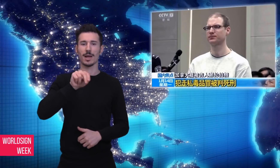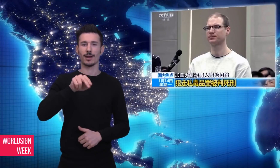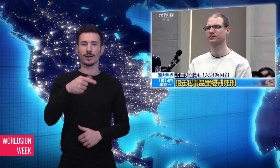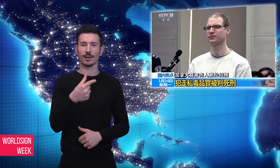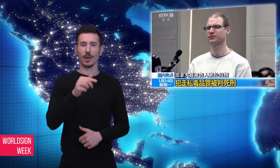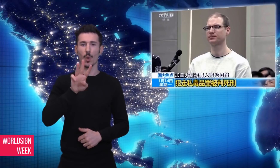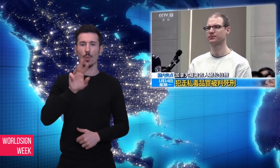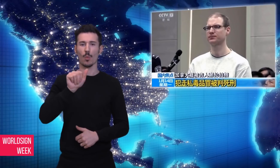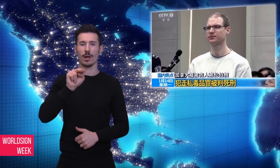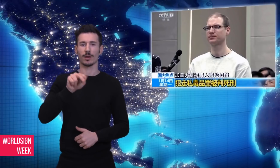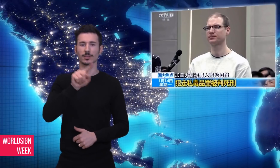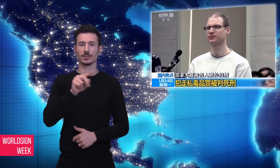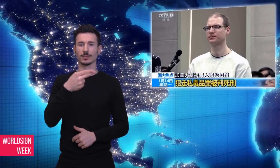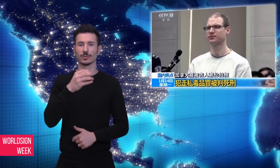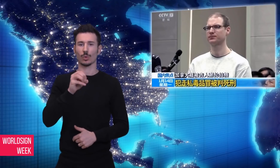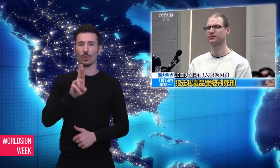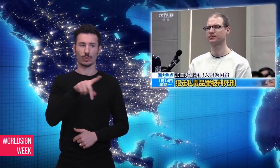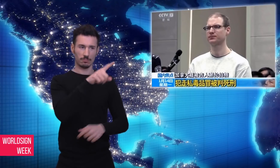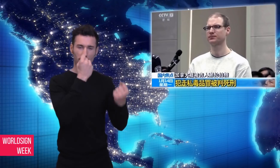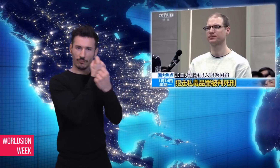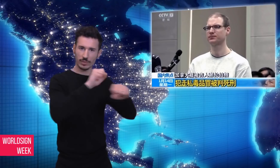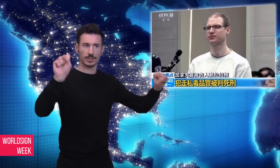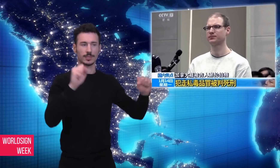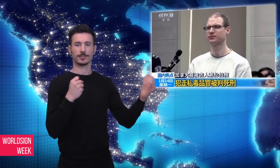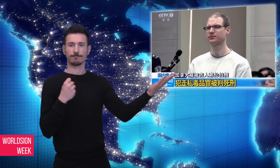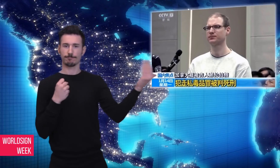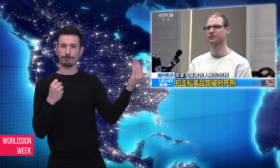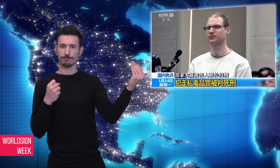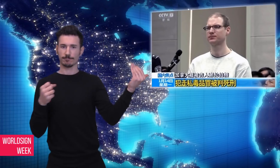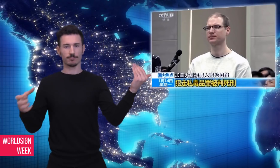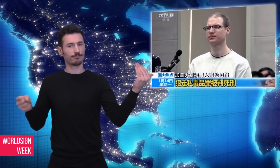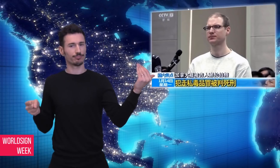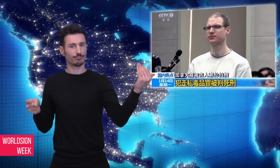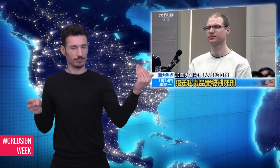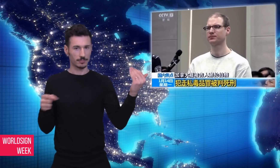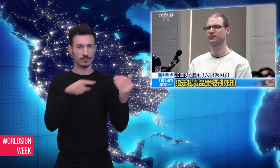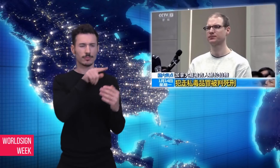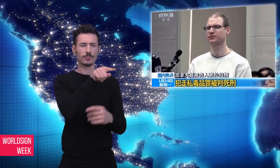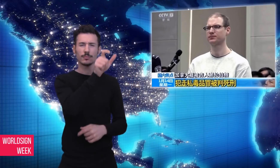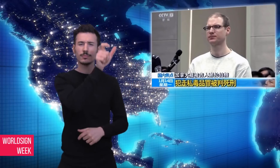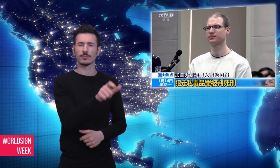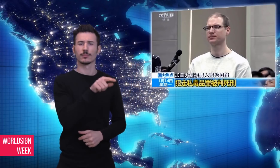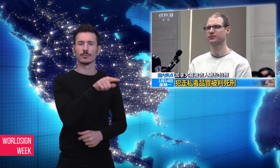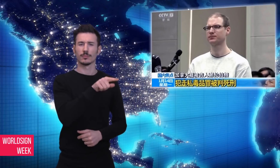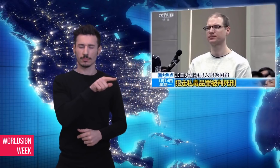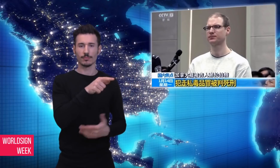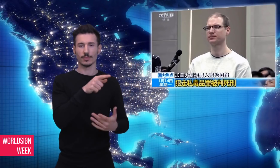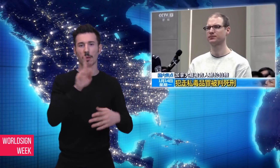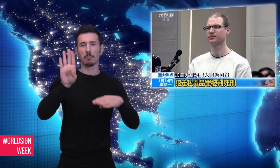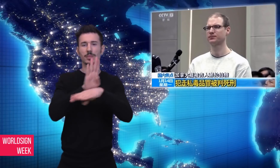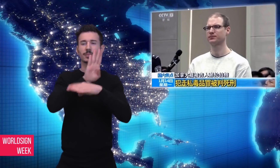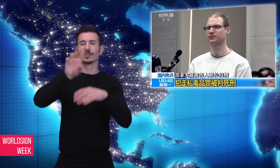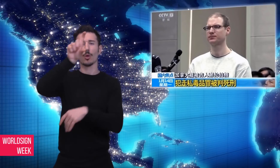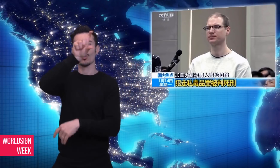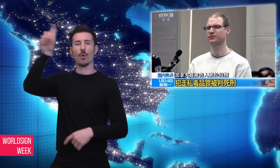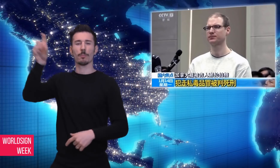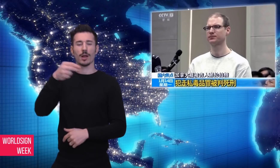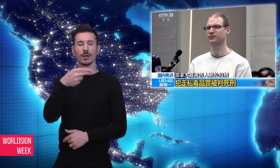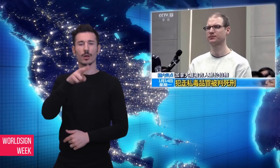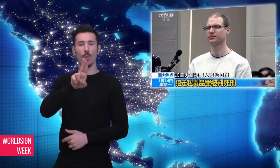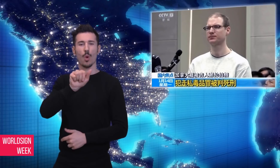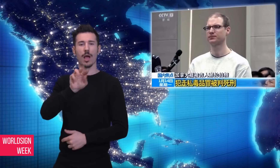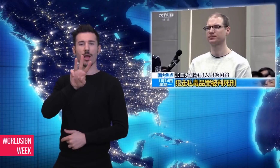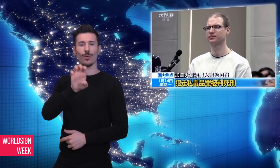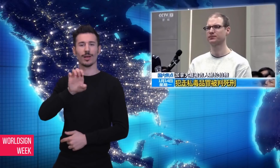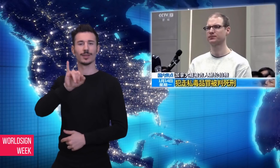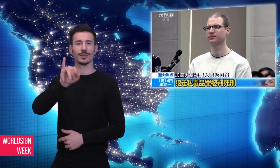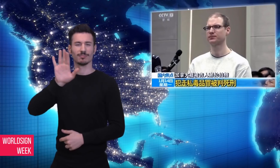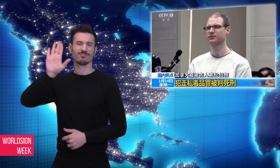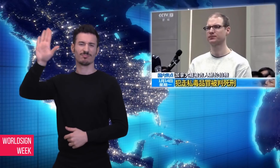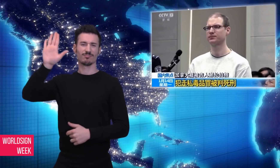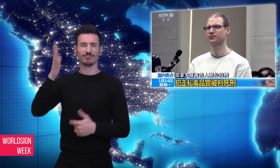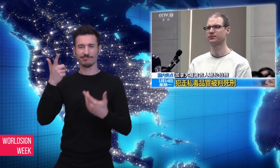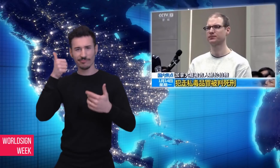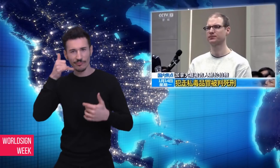the daughter of the founder of Huawei, a Chinese electronics manufacturer.